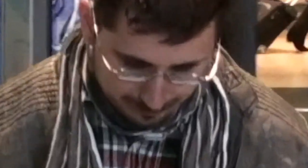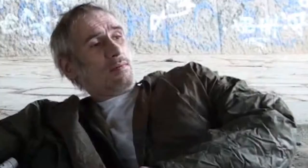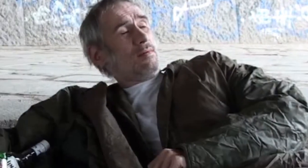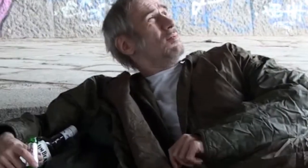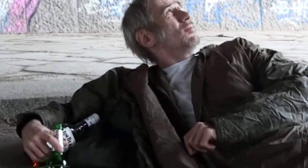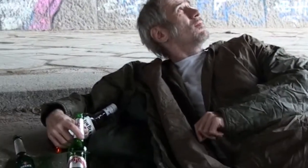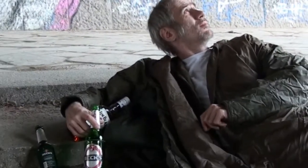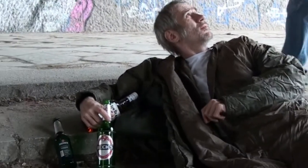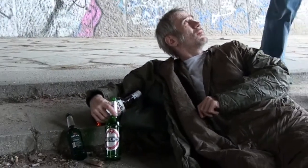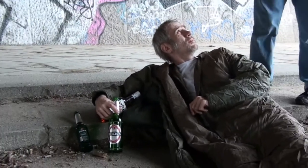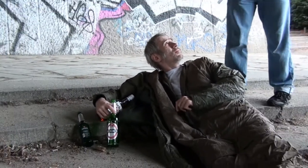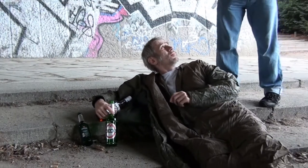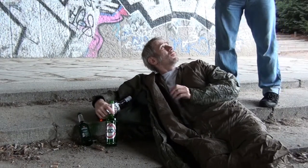(SEVERAL MONTH LATER)